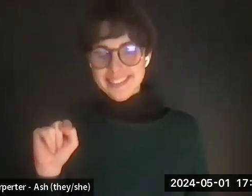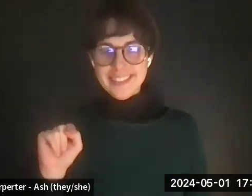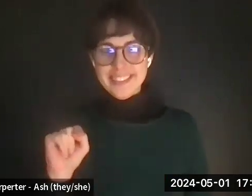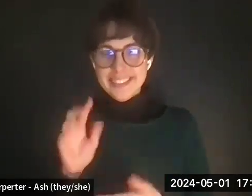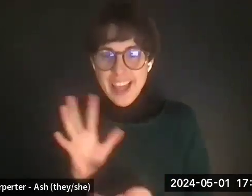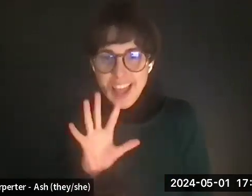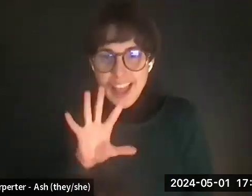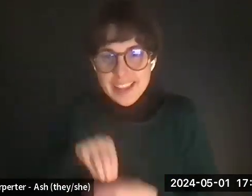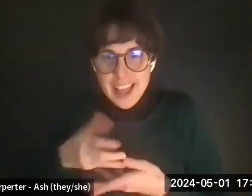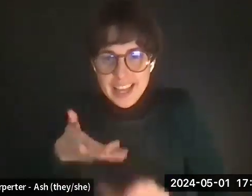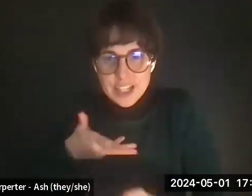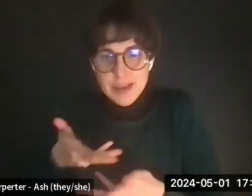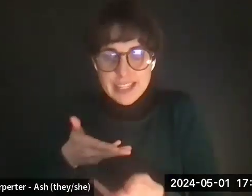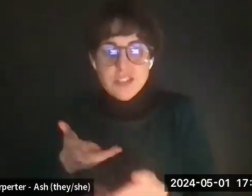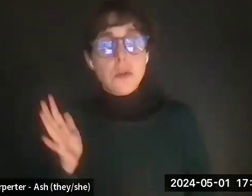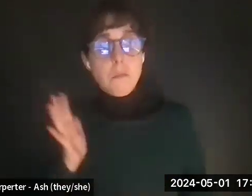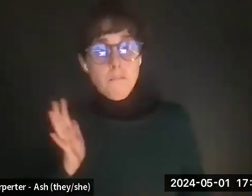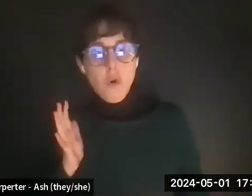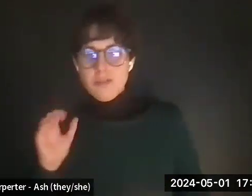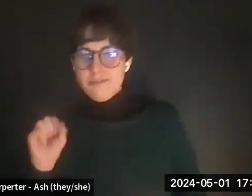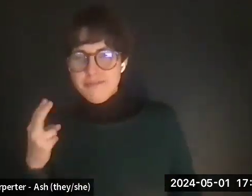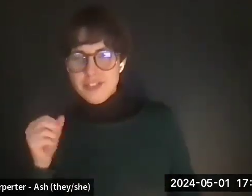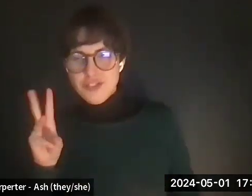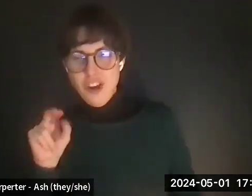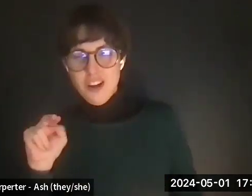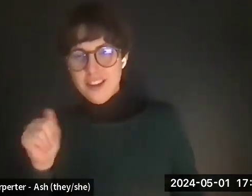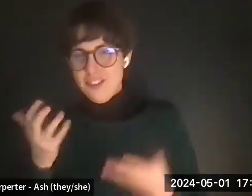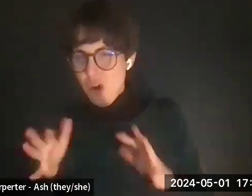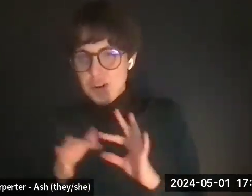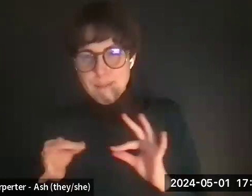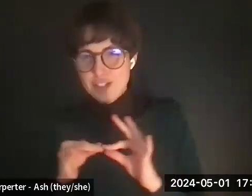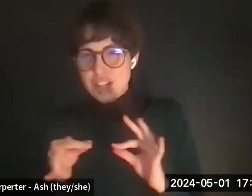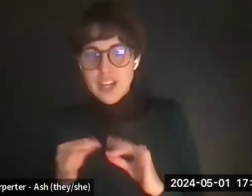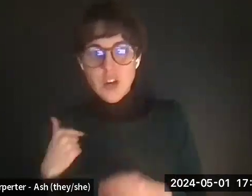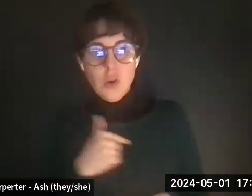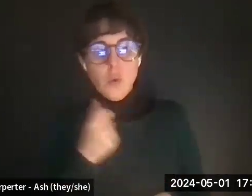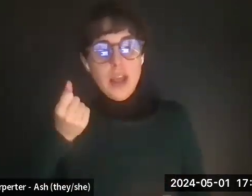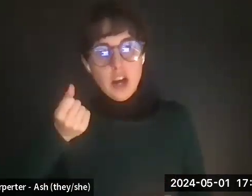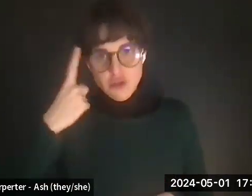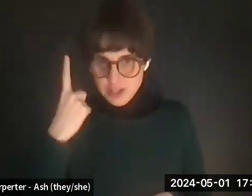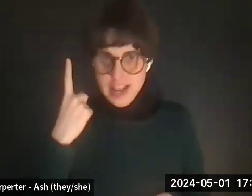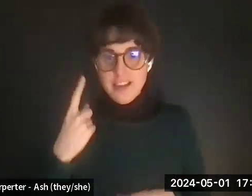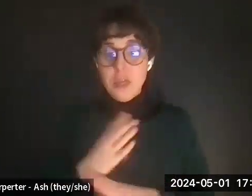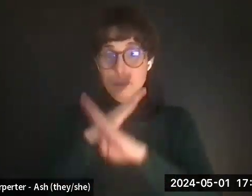what the barriers were, that's why we worked on 'em, to try to figure out what we could do to maximize this process. But we have to continue to do that.